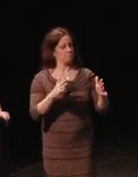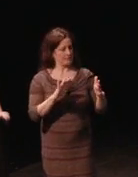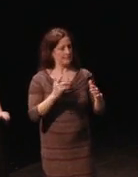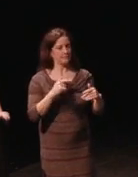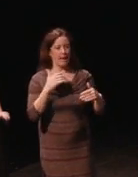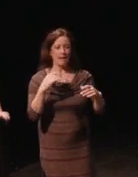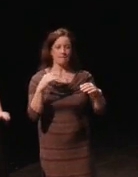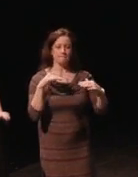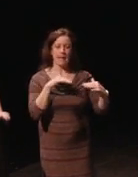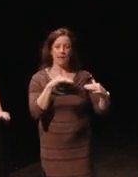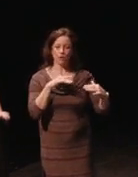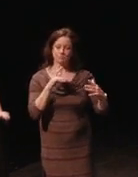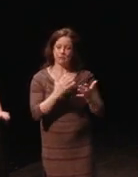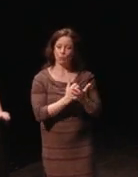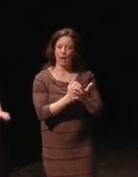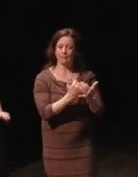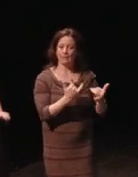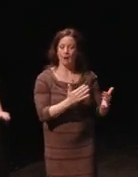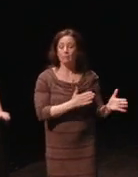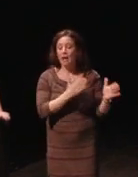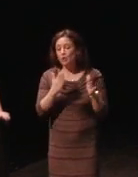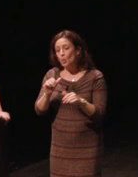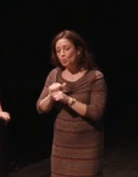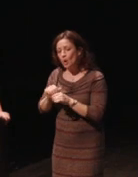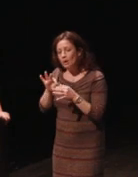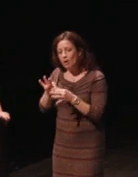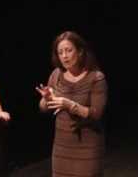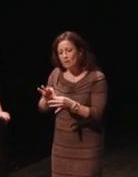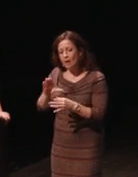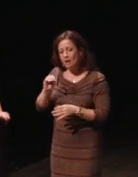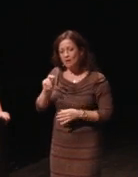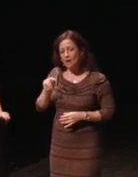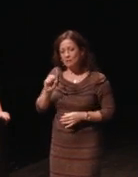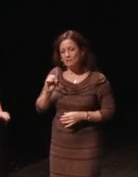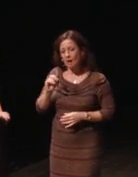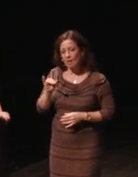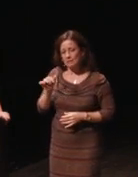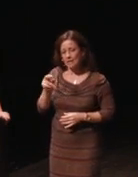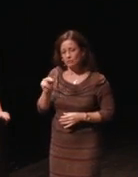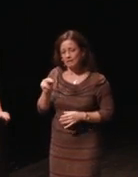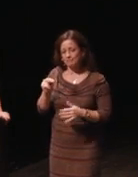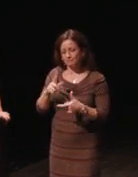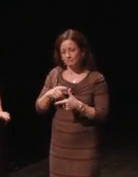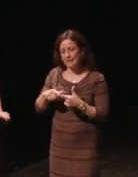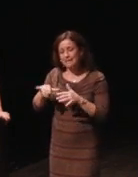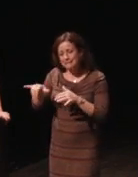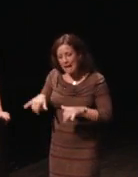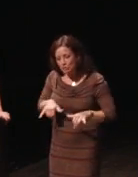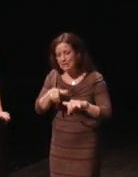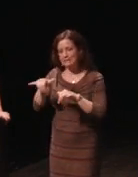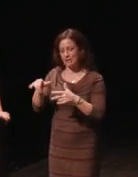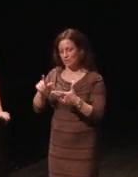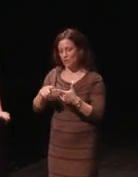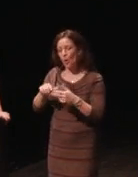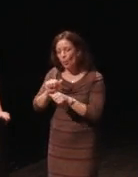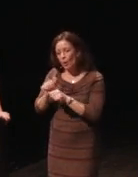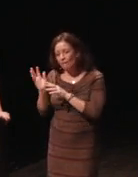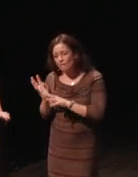There's still a lot of work to be done on consolidation, on standardization, on work flows, on processes, on staffing.